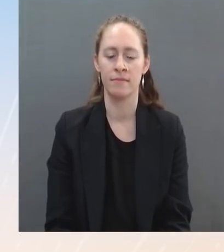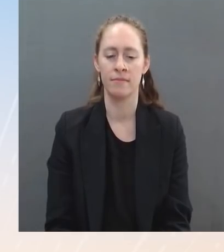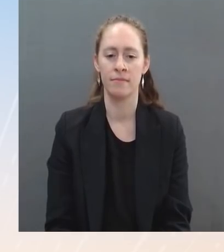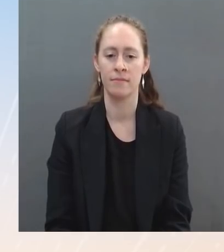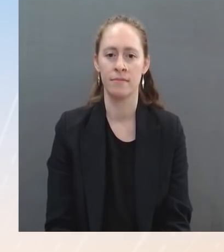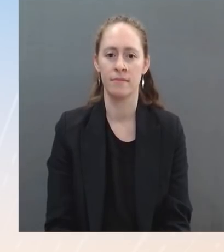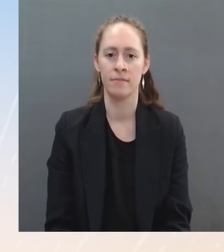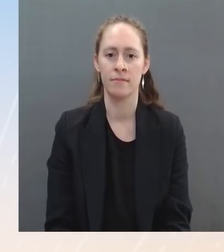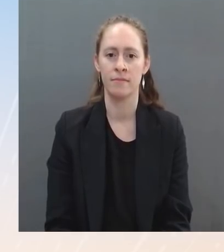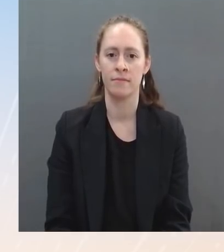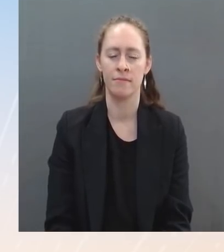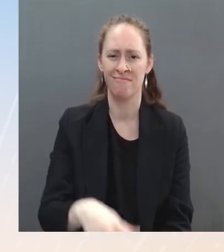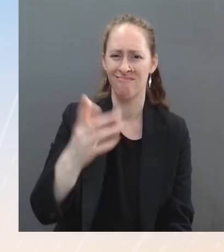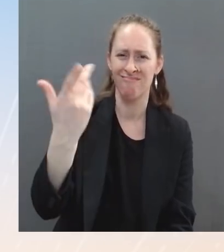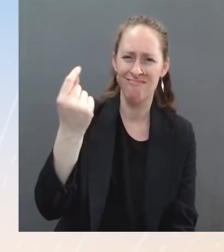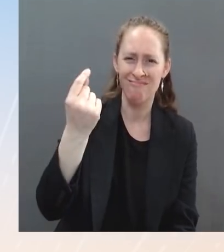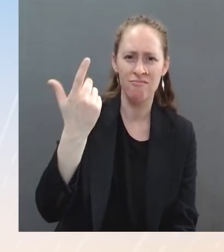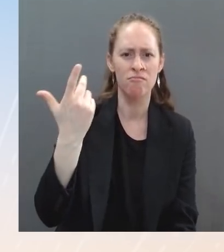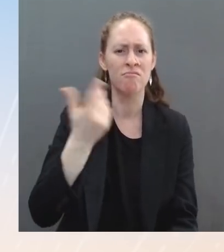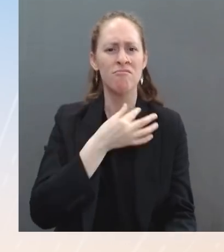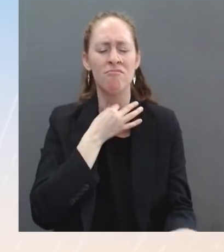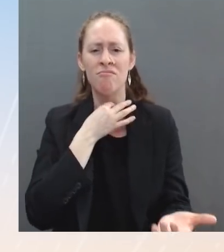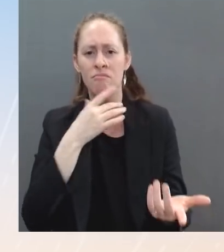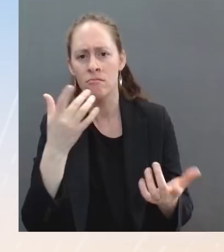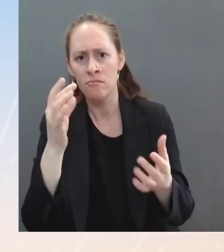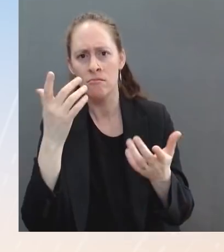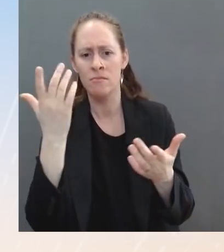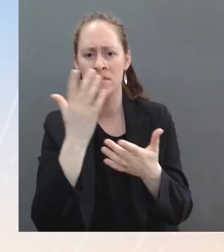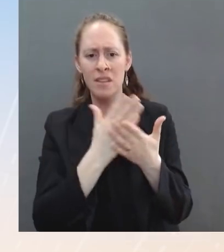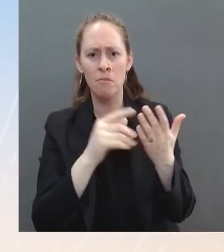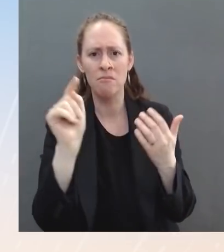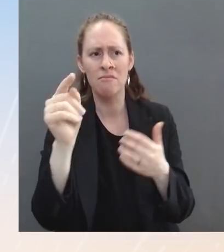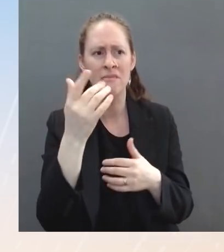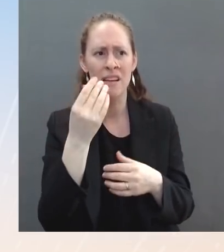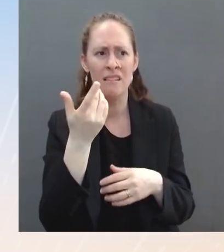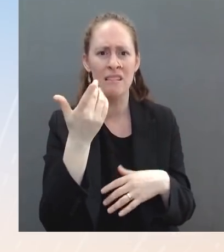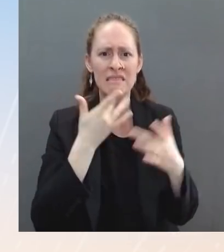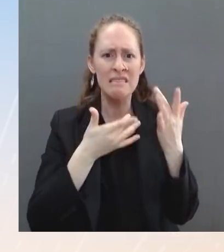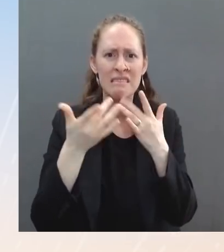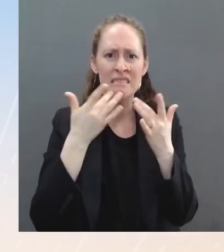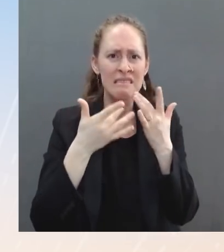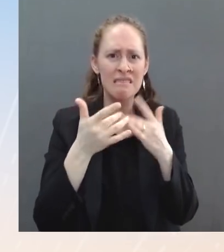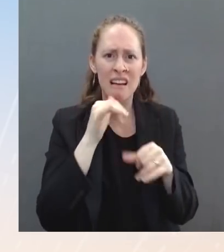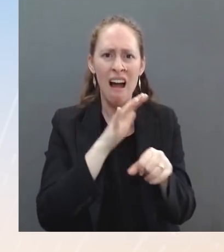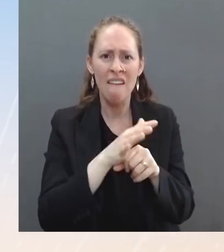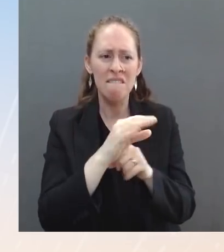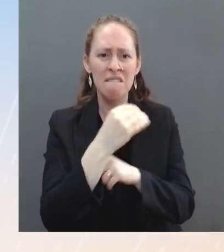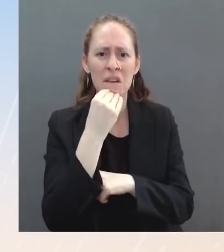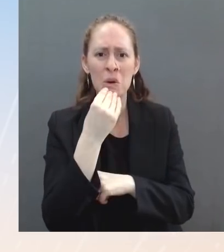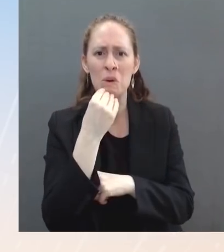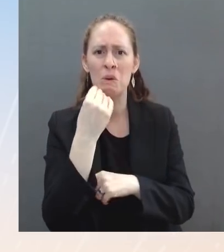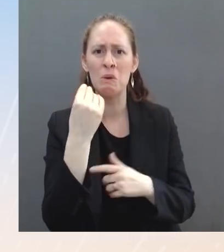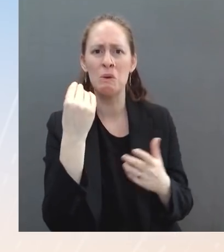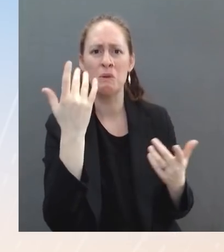Mr. Deese: So, we are -- it's a issue of -- a top focus, and we will have more to say on that issue in the coming days.